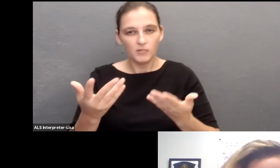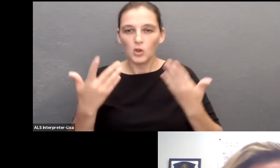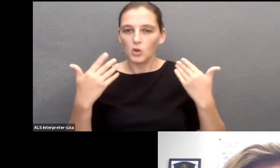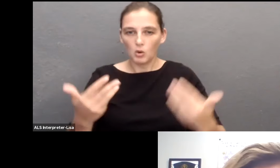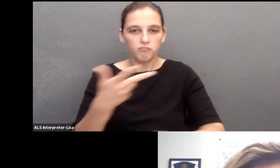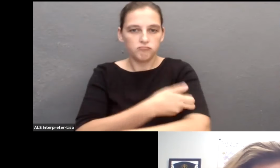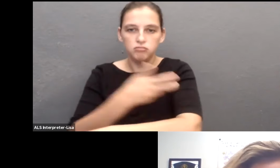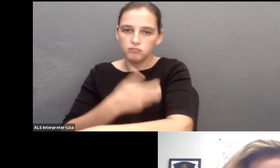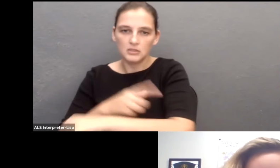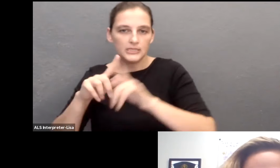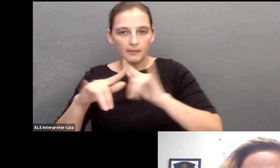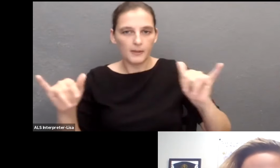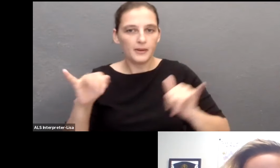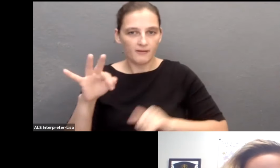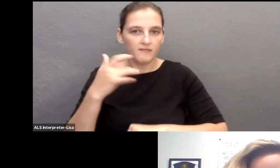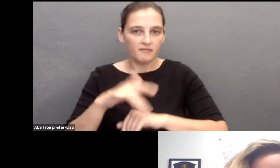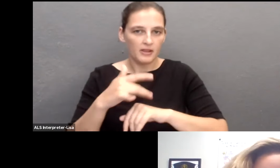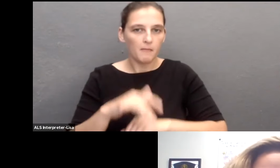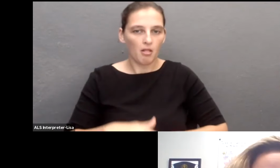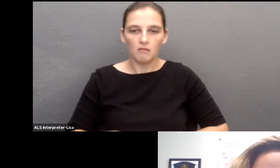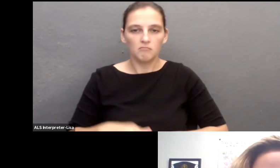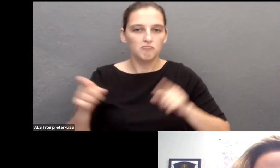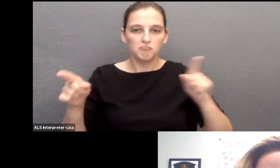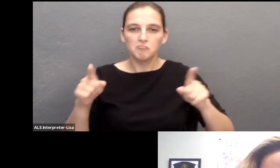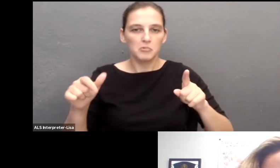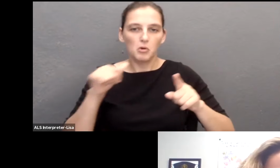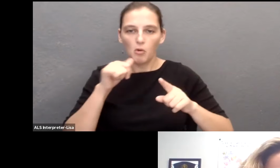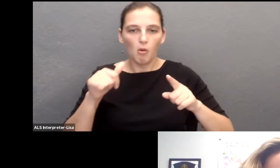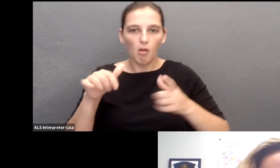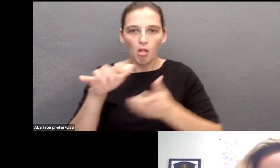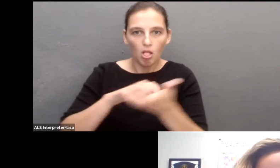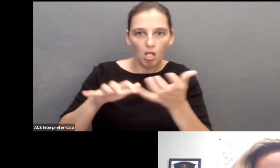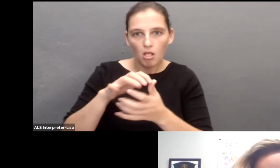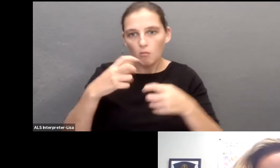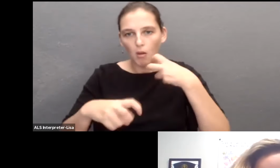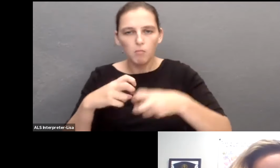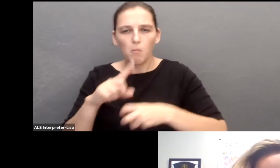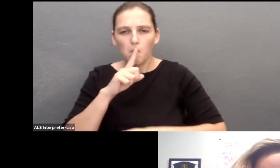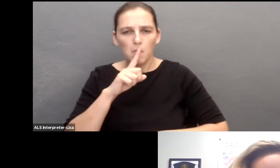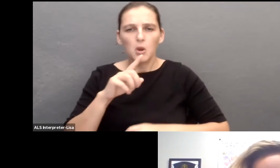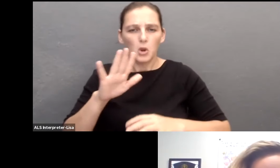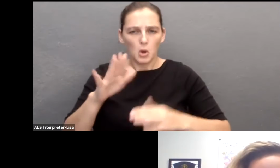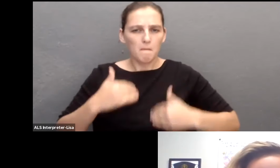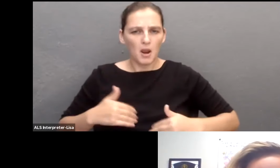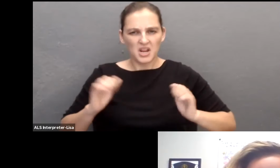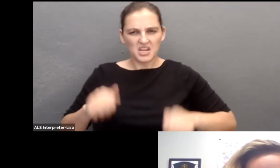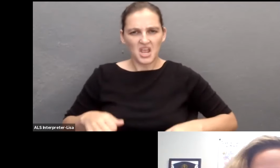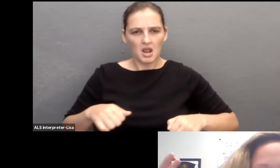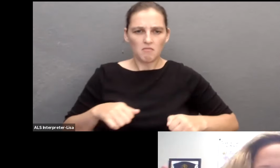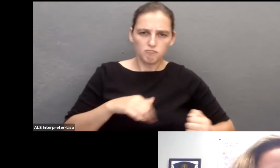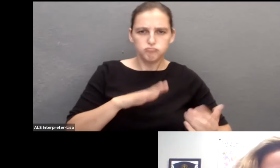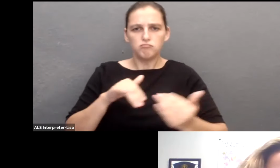if it is available to you. So they do not affect each other, your body will fight both of those. Those vaccines that build up your immunity